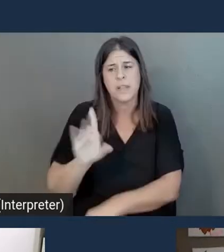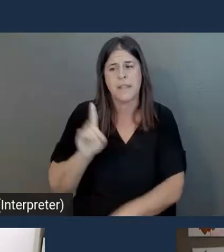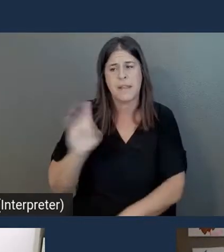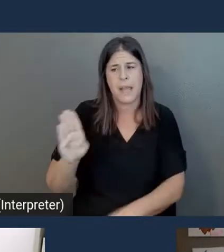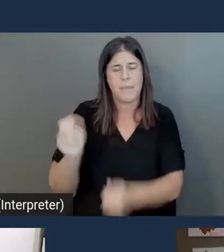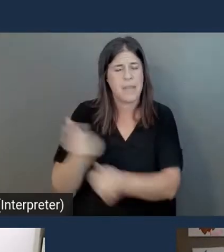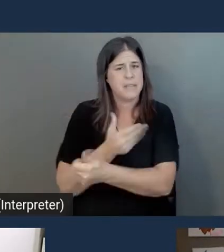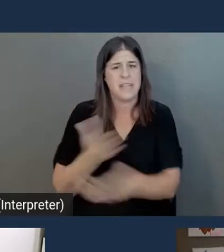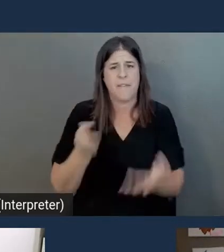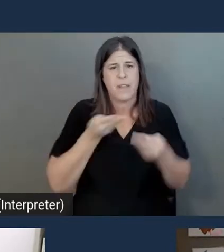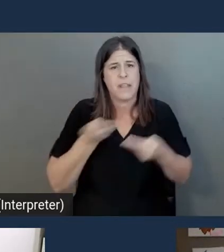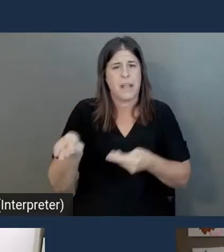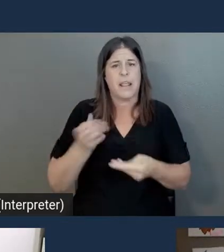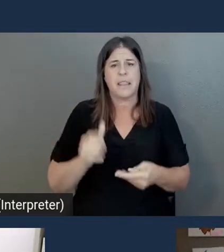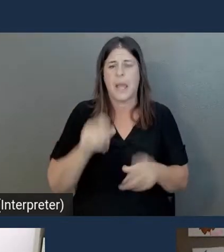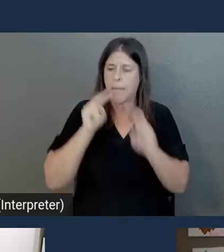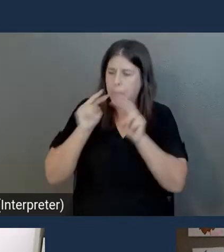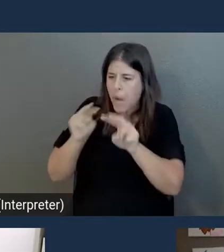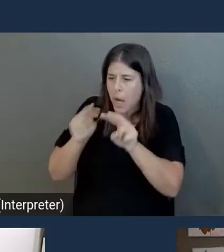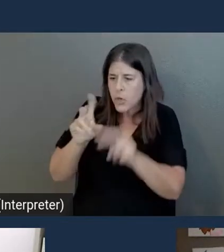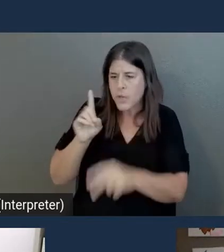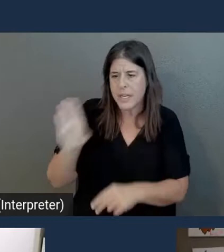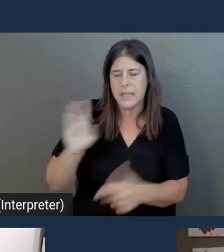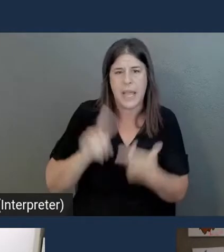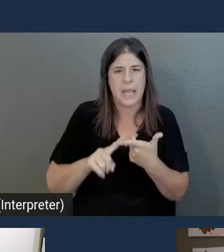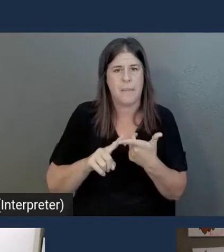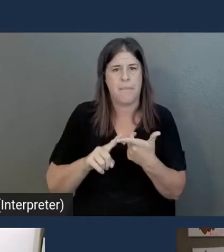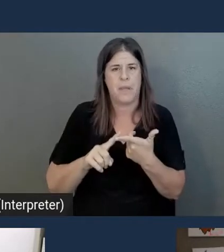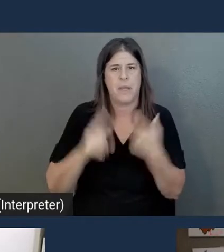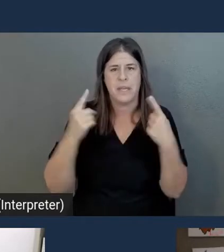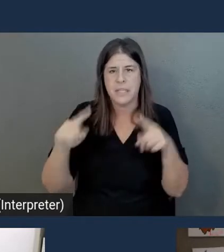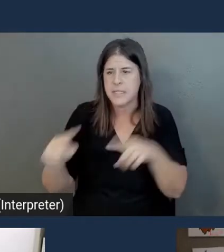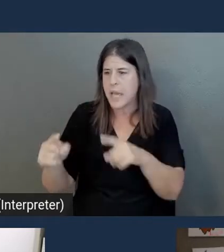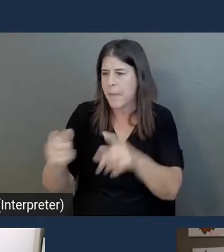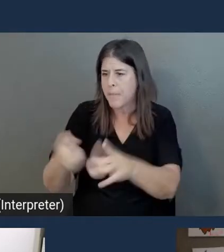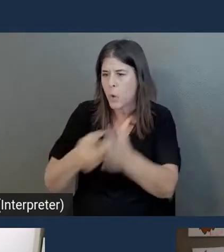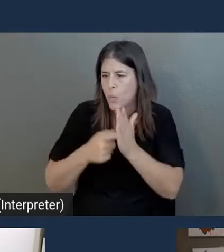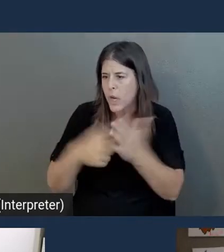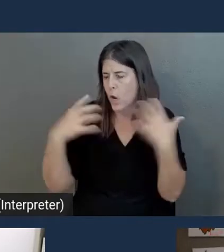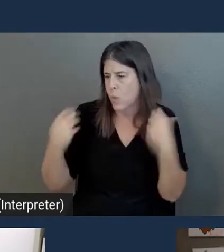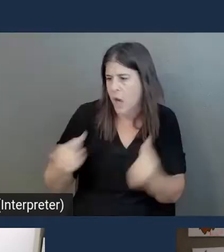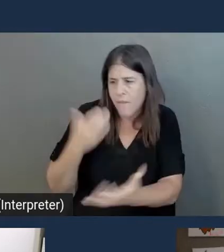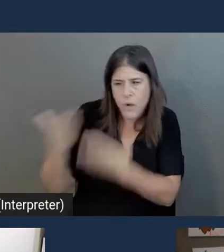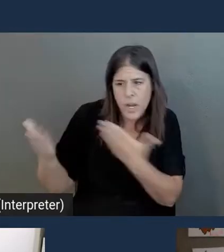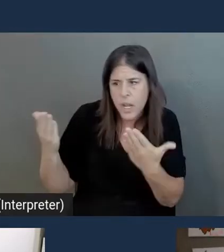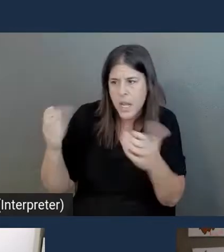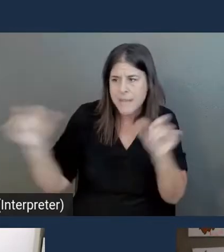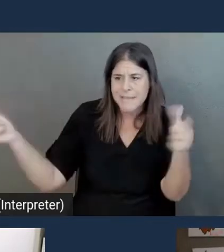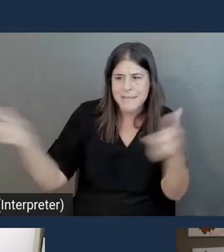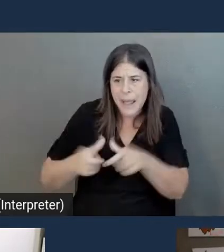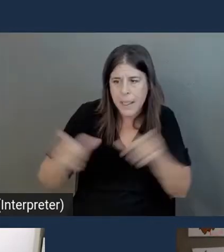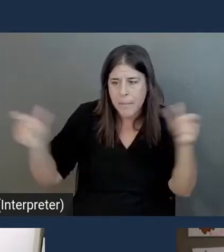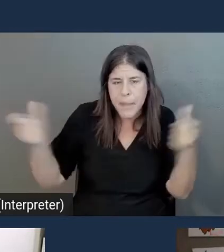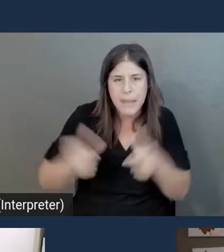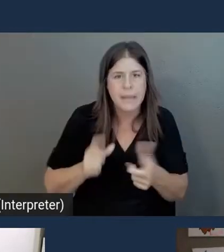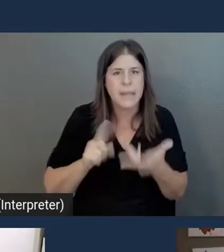like monitoring the database. Is it up and running? Codes requires recovery, scalability, and taking the snapshots.